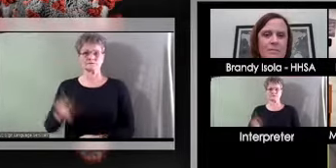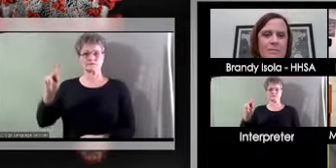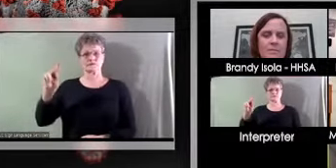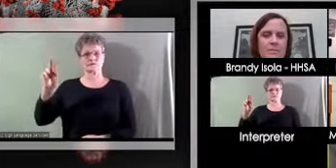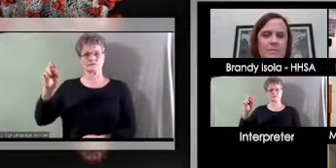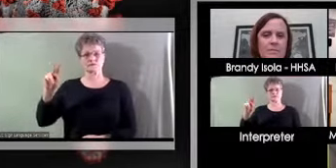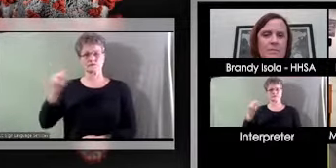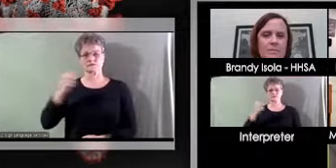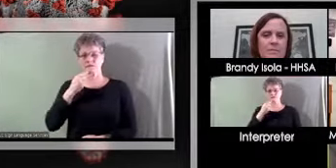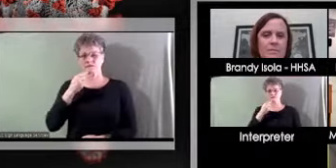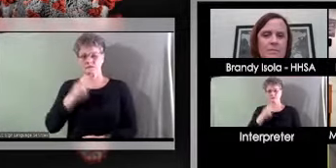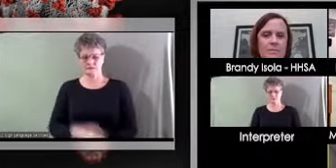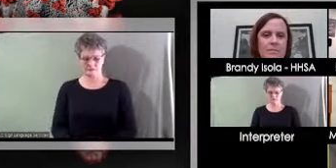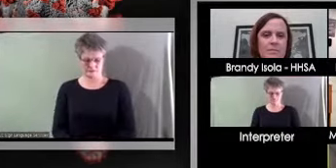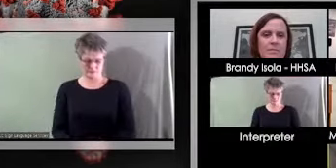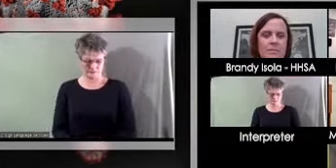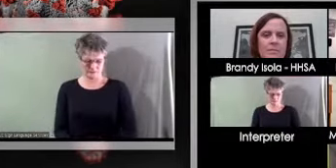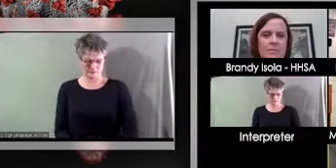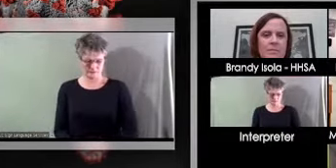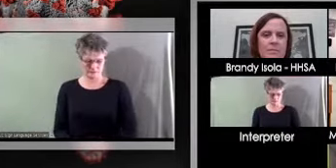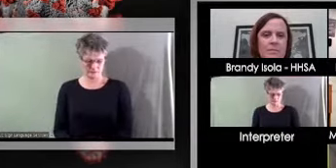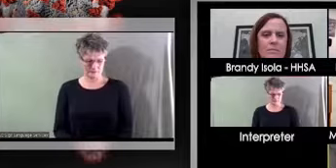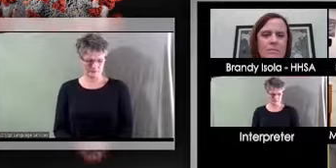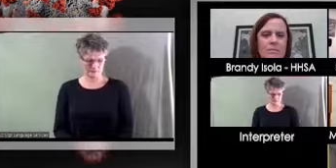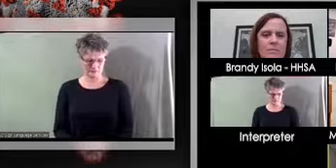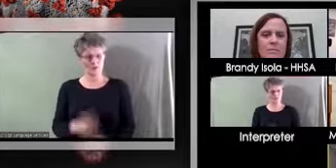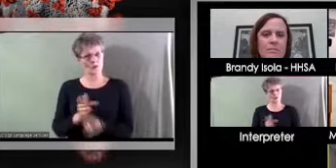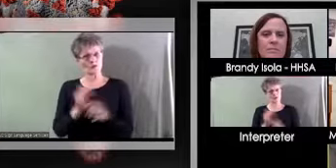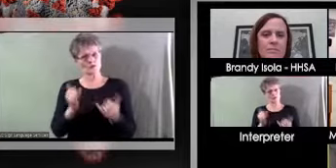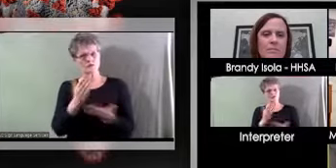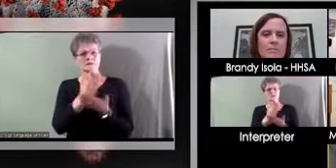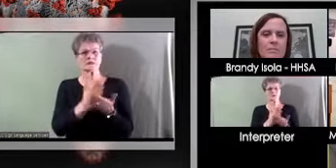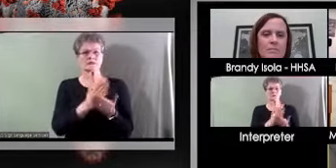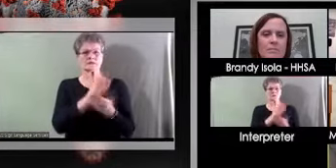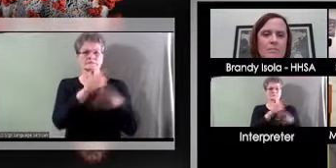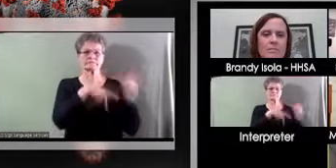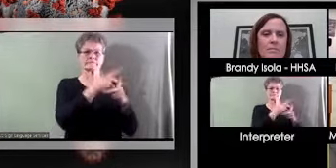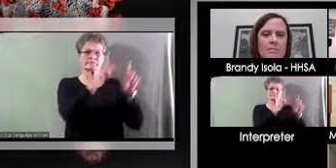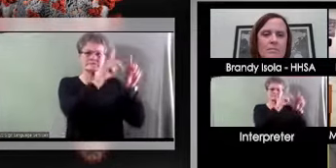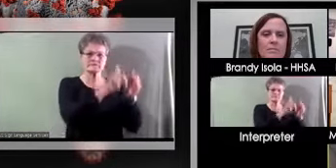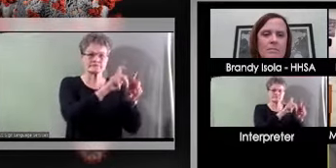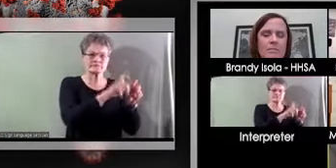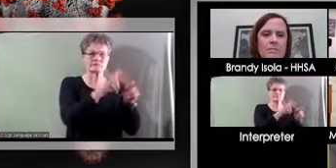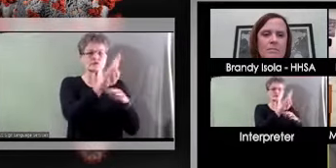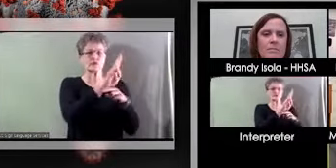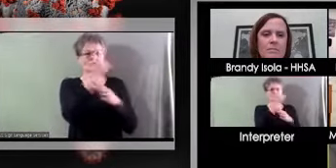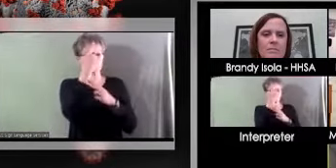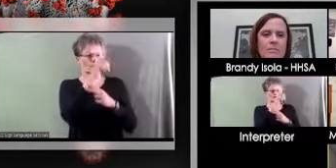being used now more for surveillance purposes and communities that have been hard hit, but we haven't as far as I know there